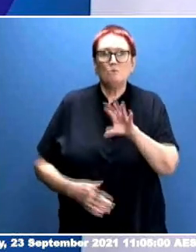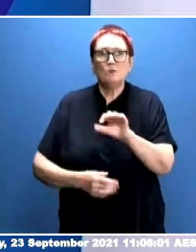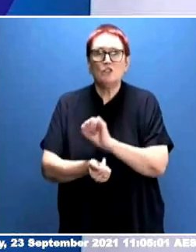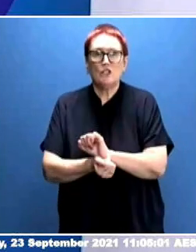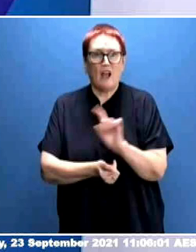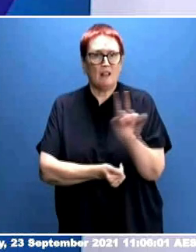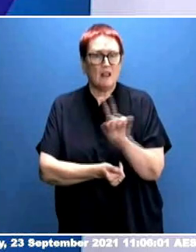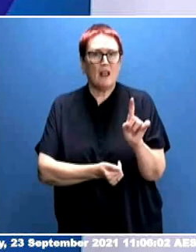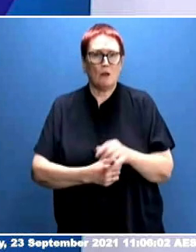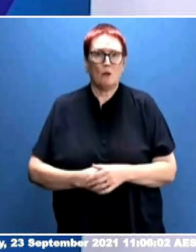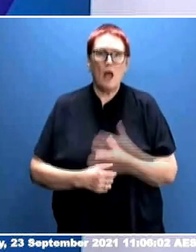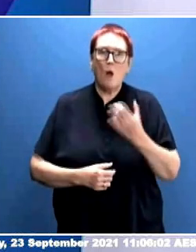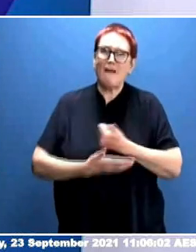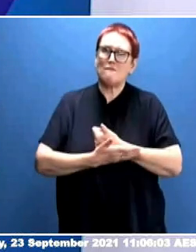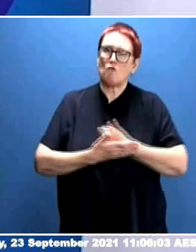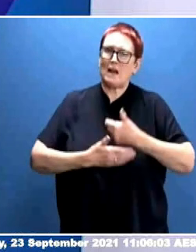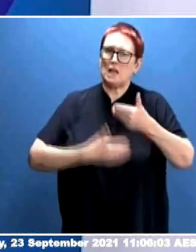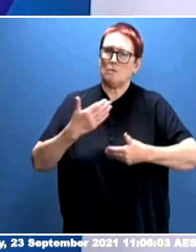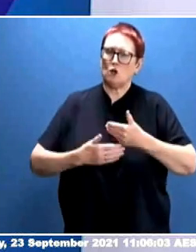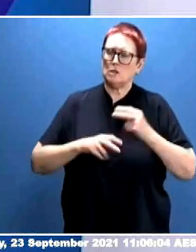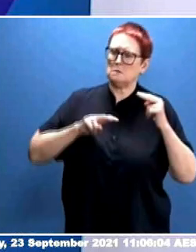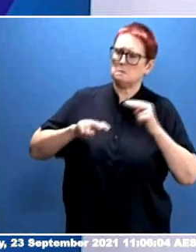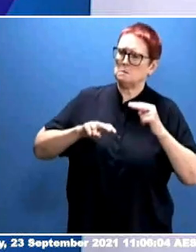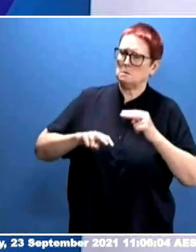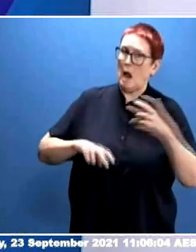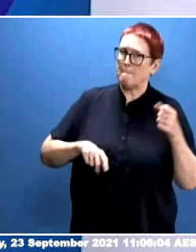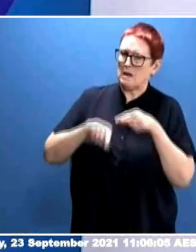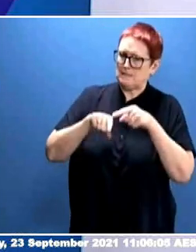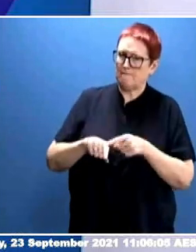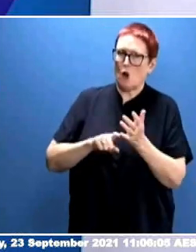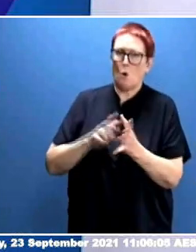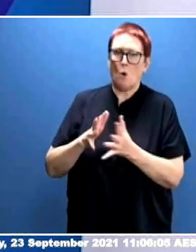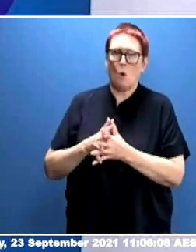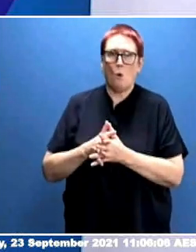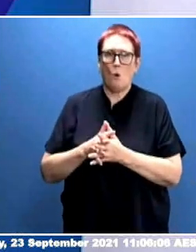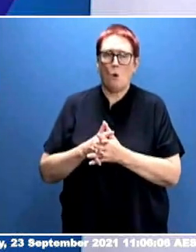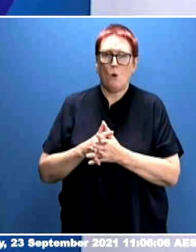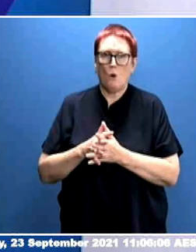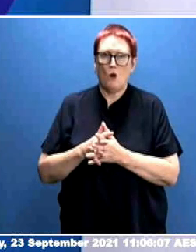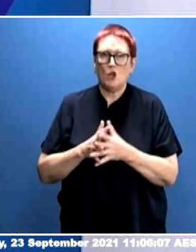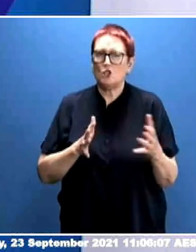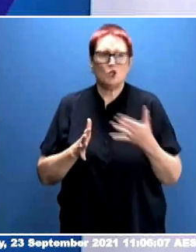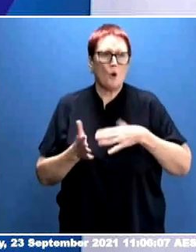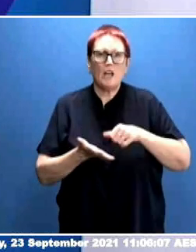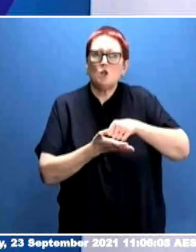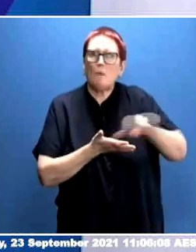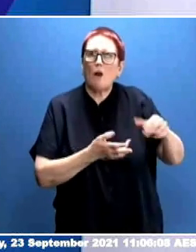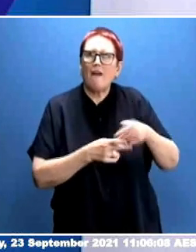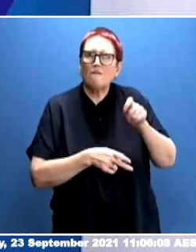There is a regular process of revision, compulsory, it doesn't require on applications be made, so you might build that